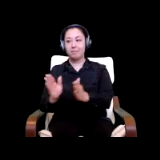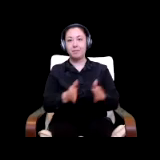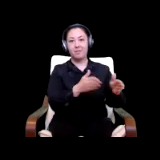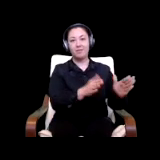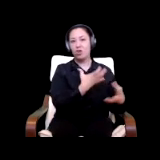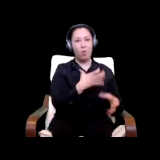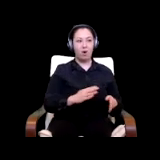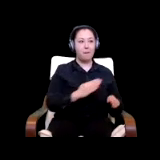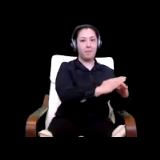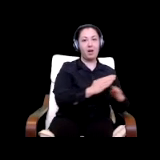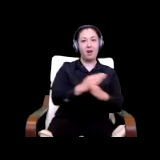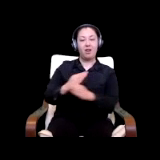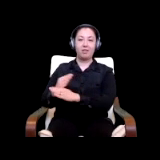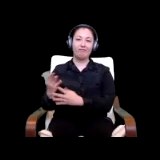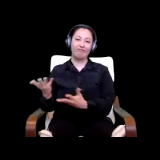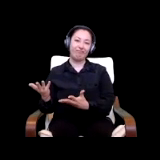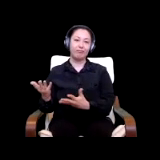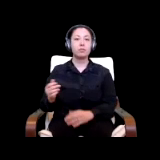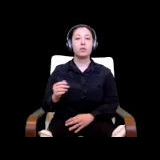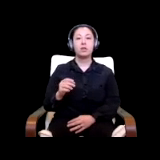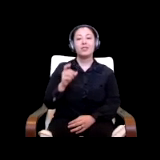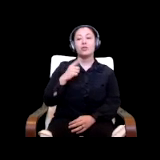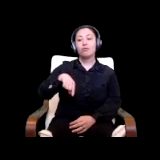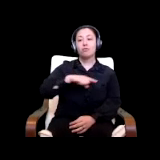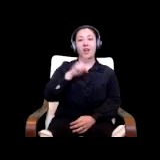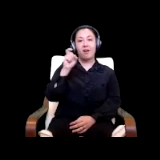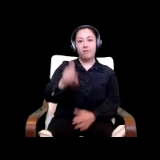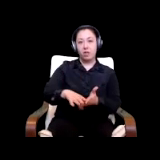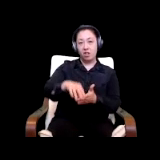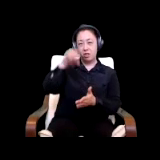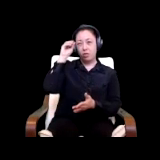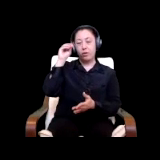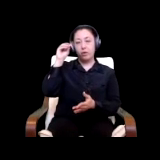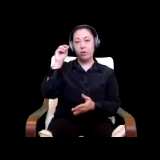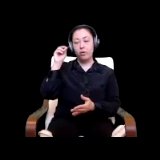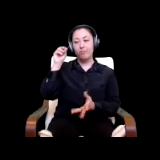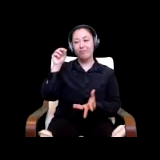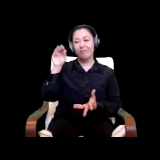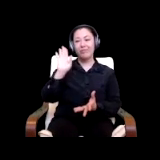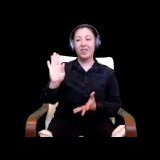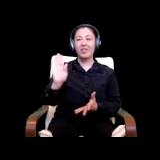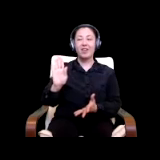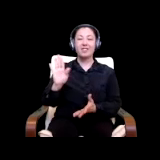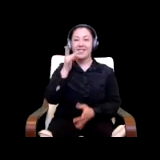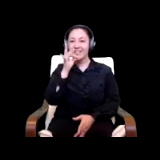to learn those really nuanced cues of these kids and try to figure out what they might